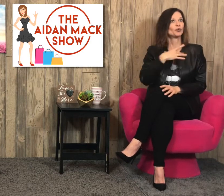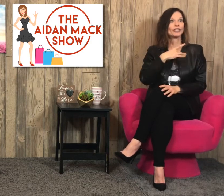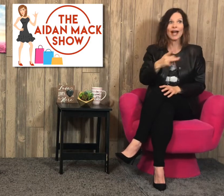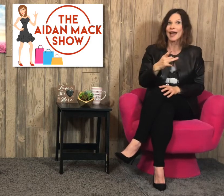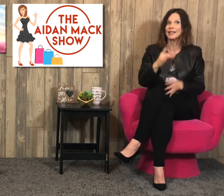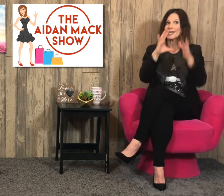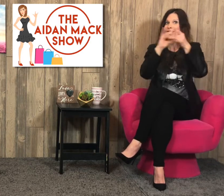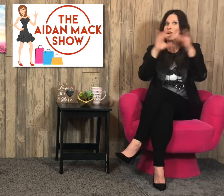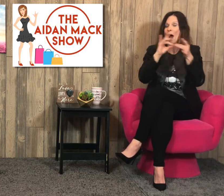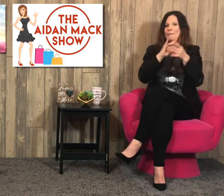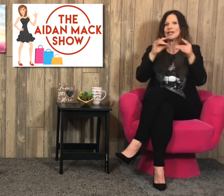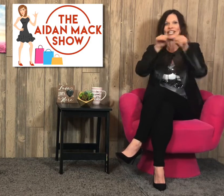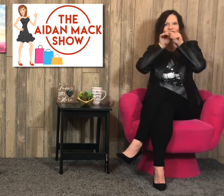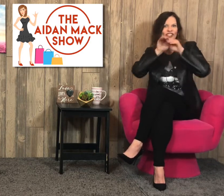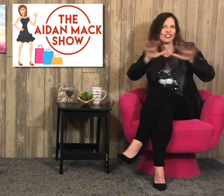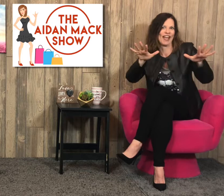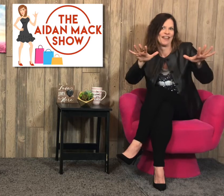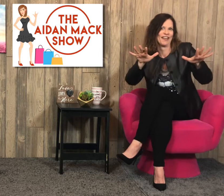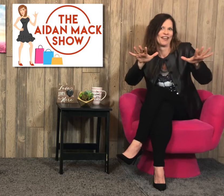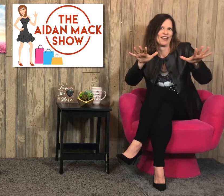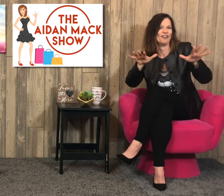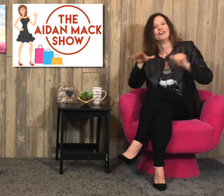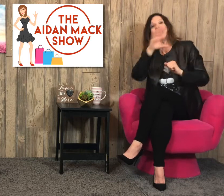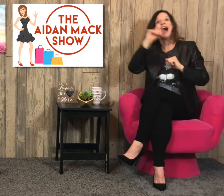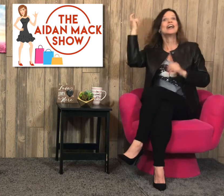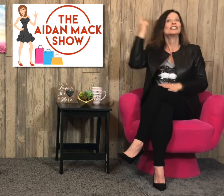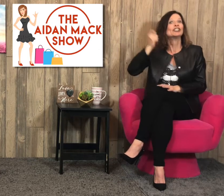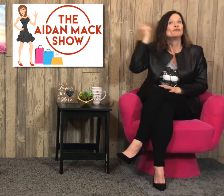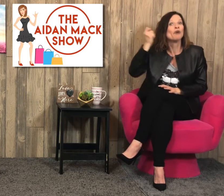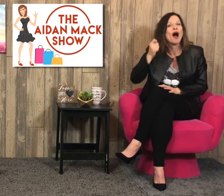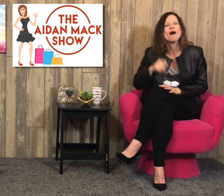Make sure you all like, comment, share, and subscribe!